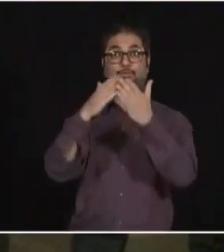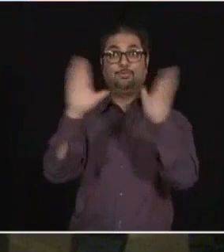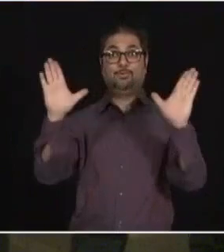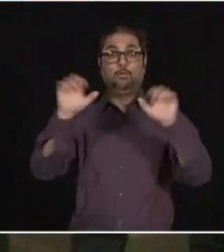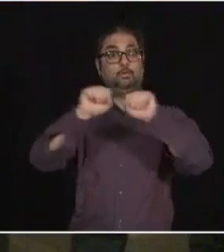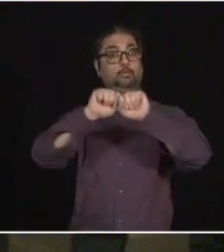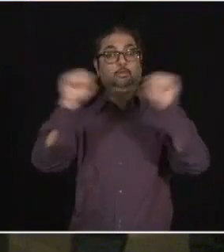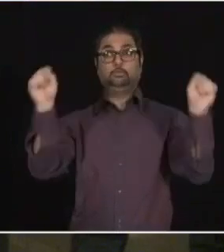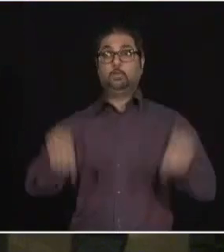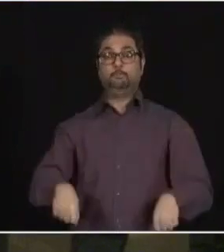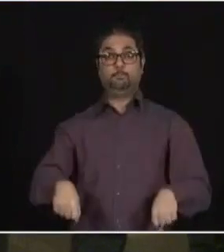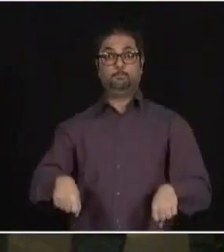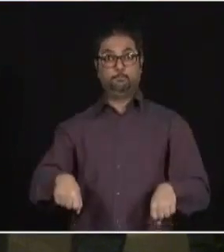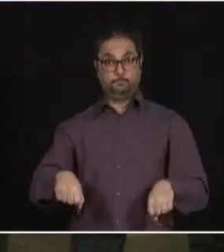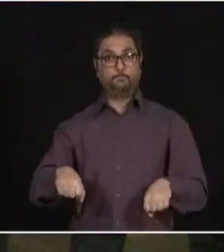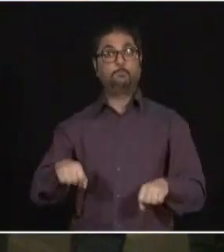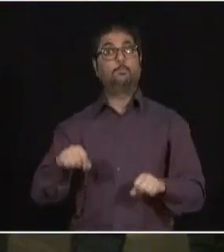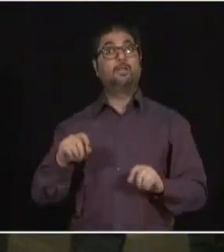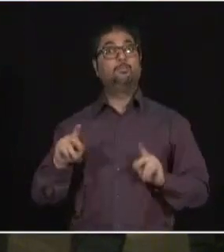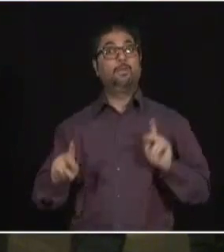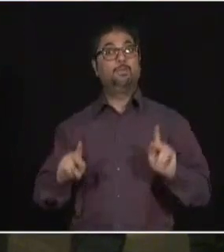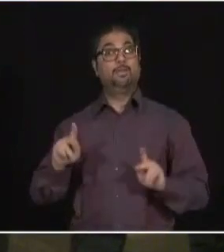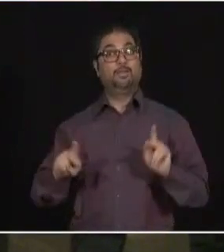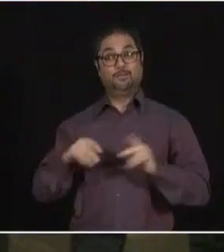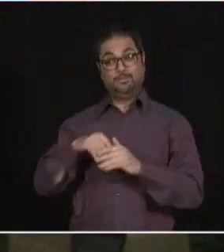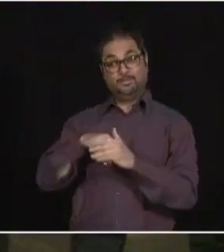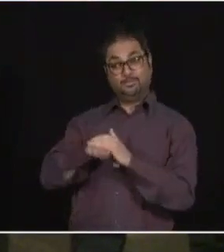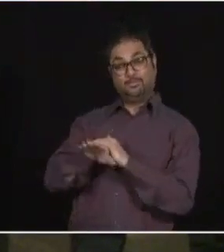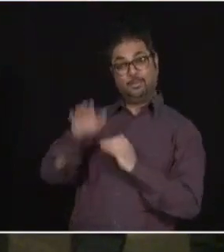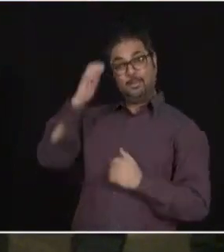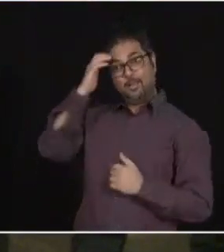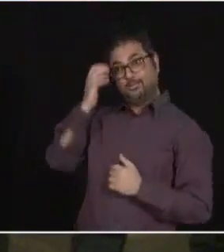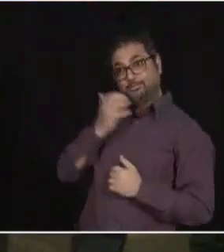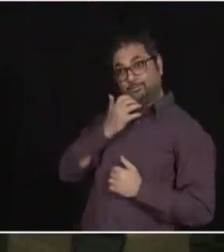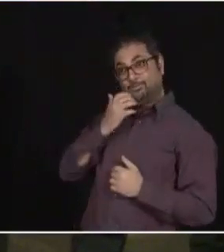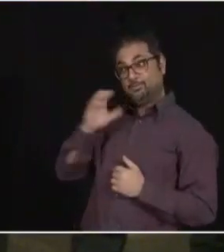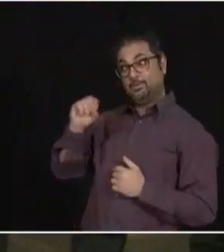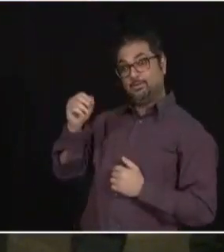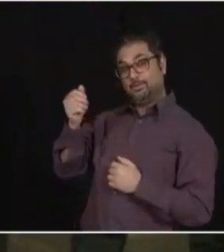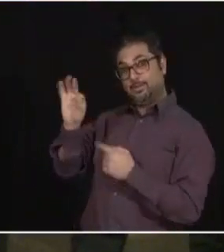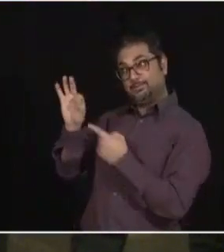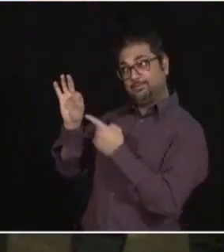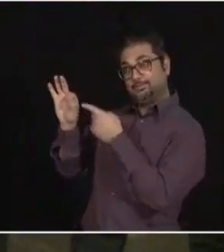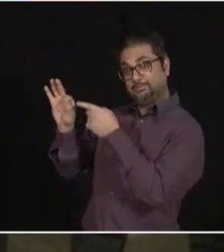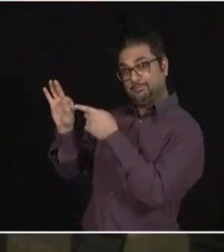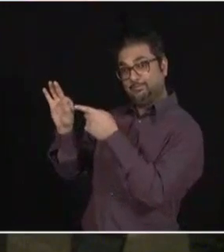is, first of all, the number of cases we're dealing with, the number of people that are being